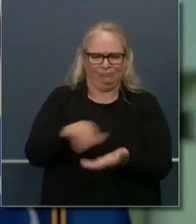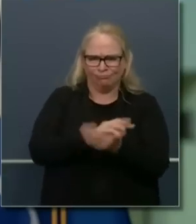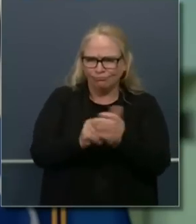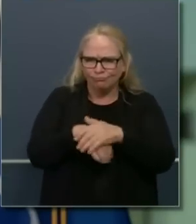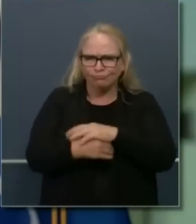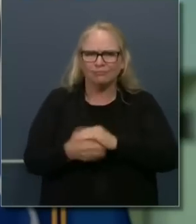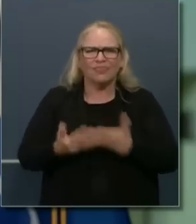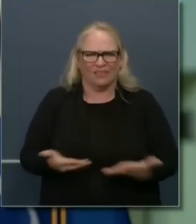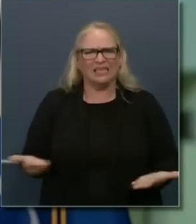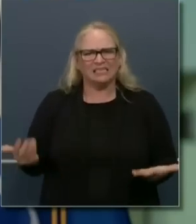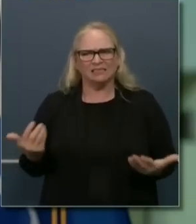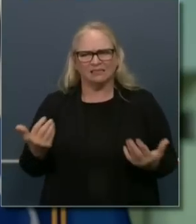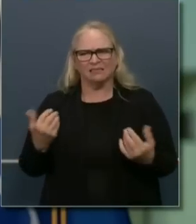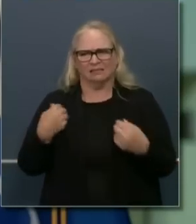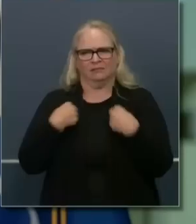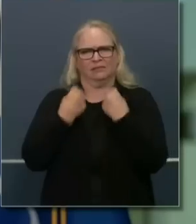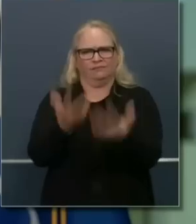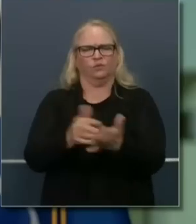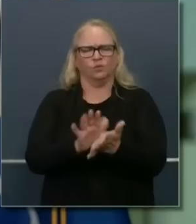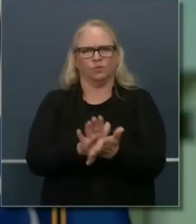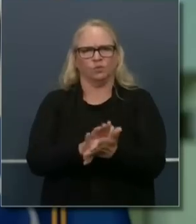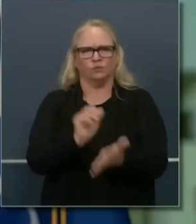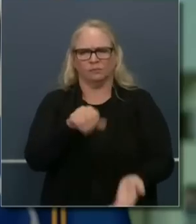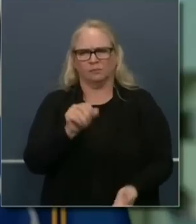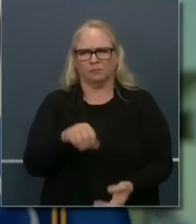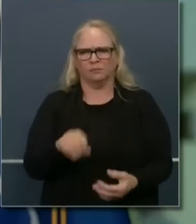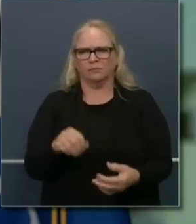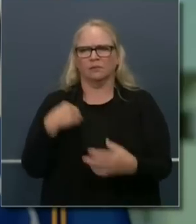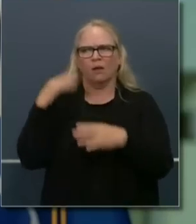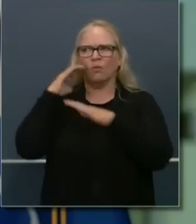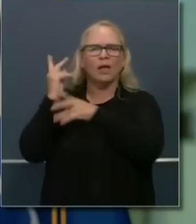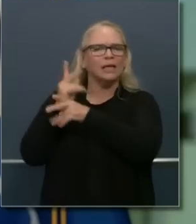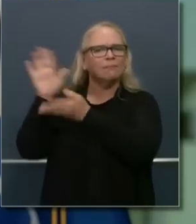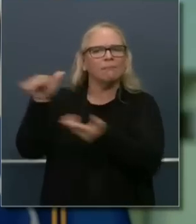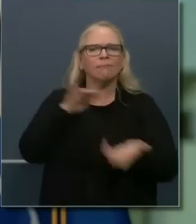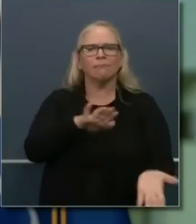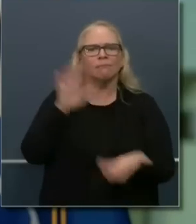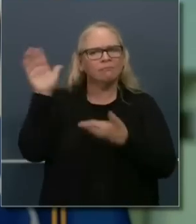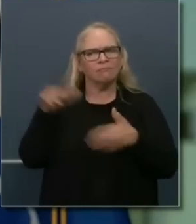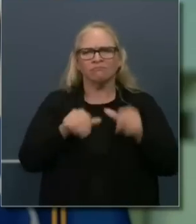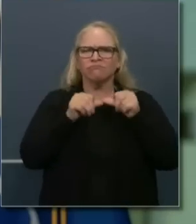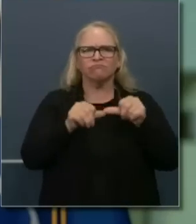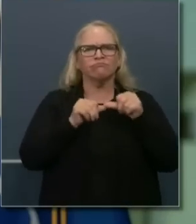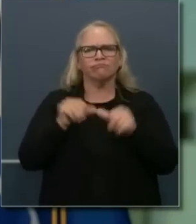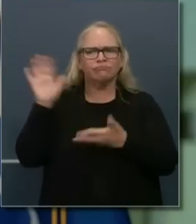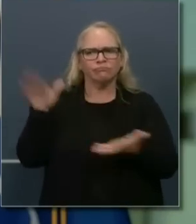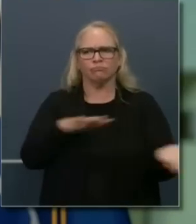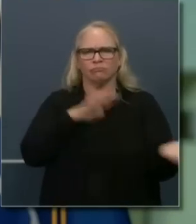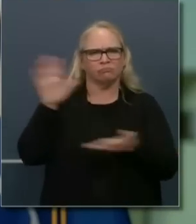JUST MASKS, FACE COVERINGS AND FACE SHIELDS, SANITATION -- SANITIZERS AND OTHER SANITATION EQUIPMENT TO THE SCHOOLS.